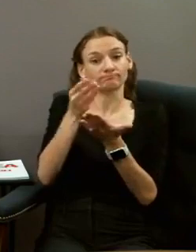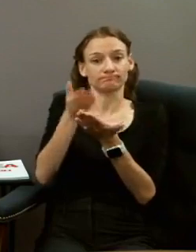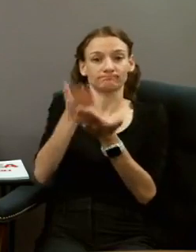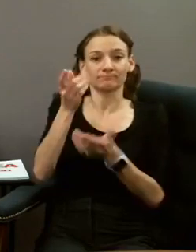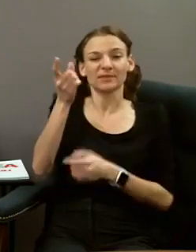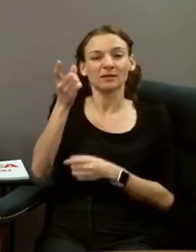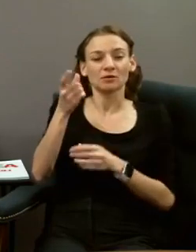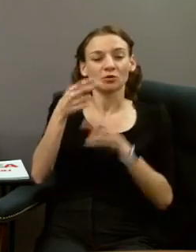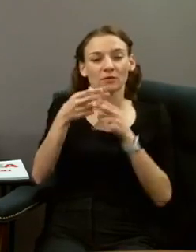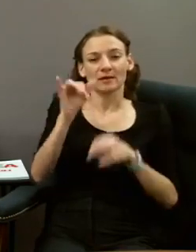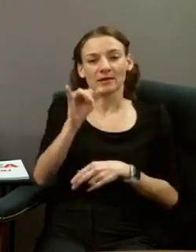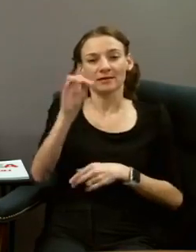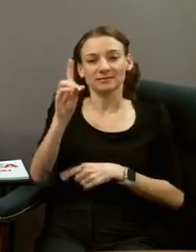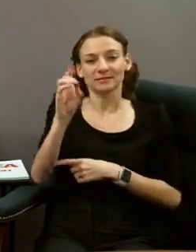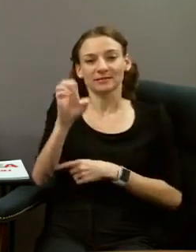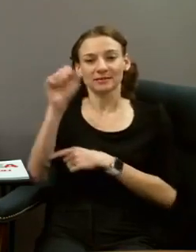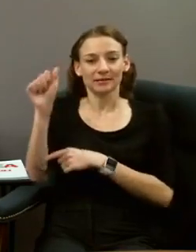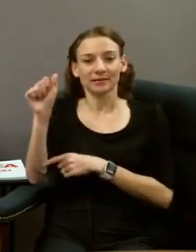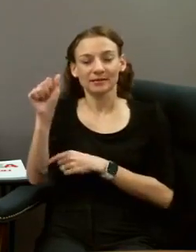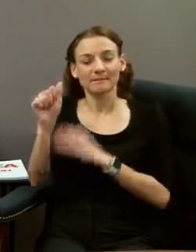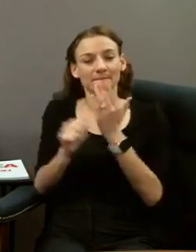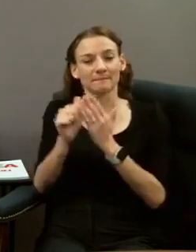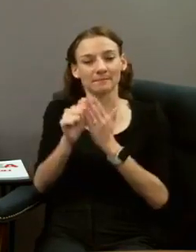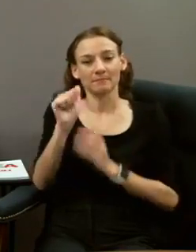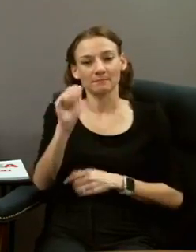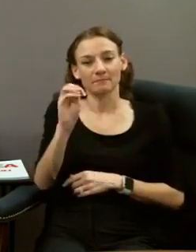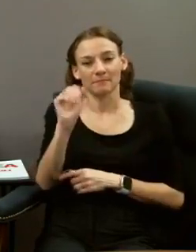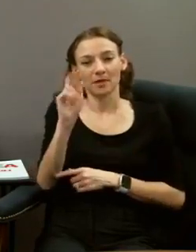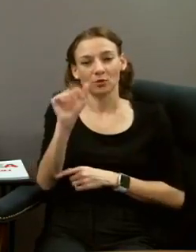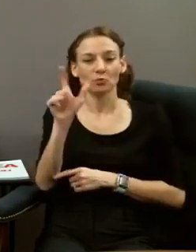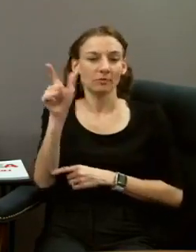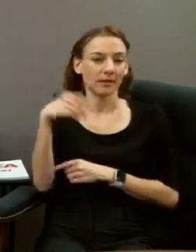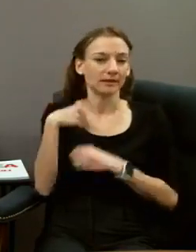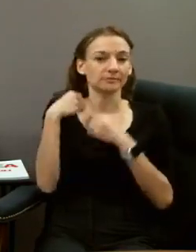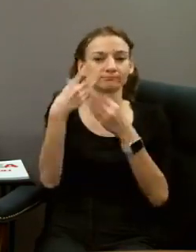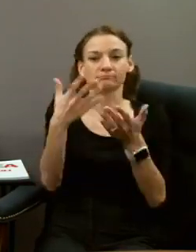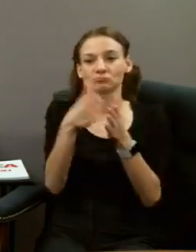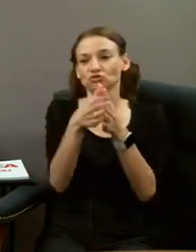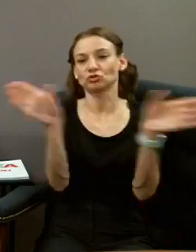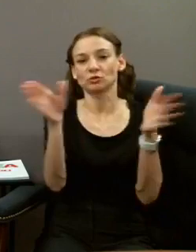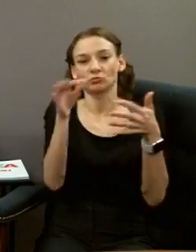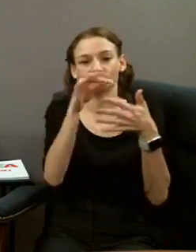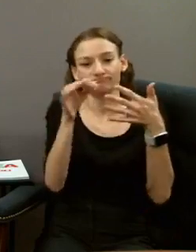general guidance throughout the special ed process. Finally, I hope that you will be following us